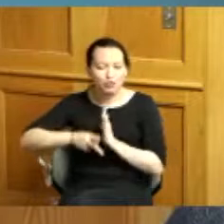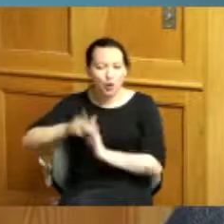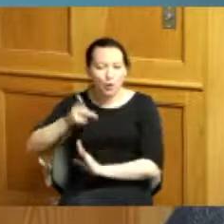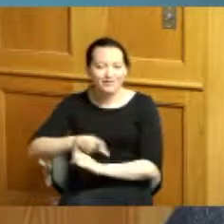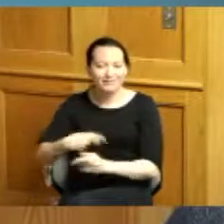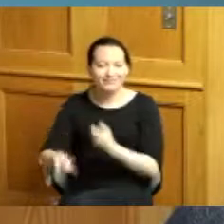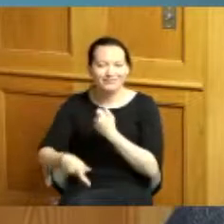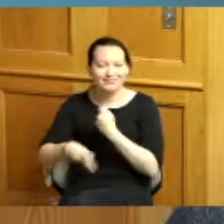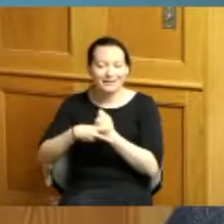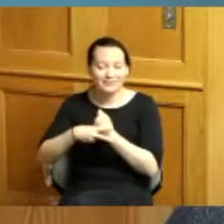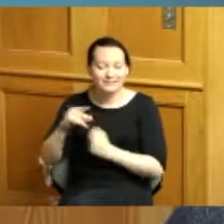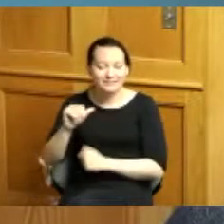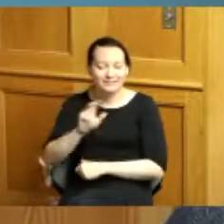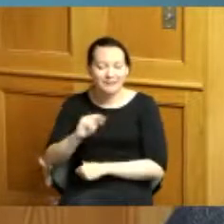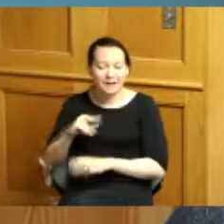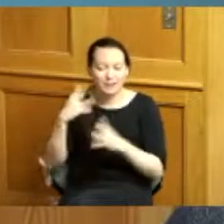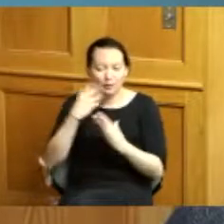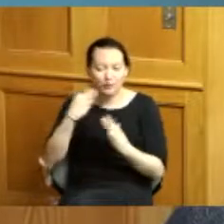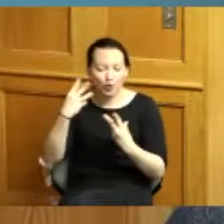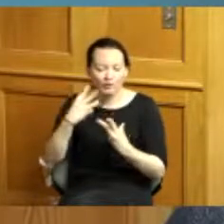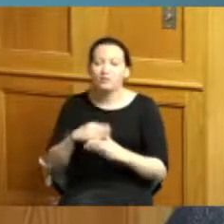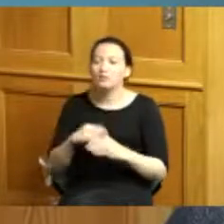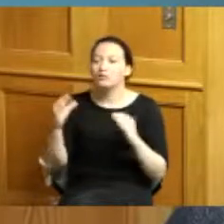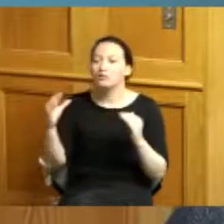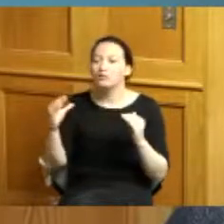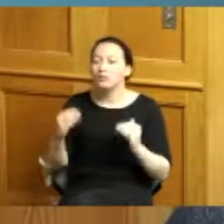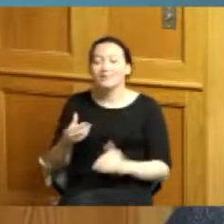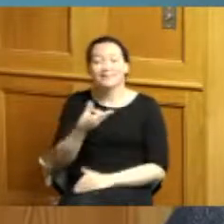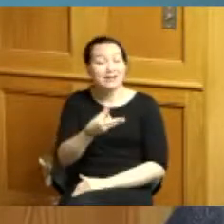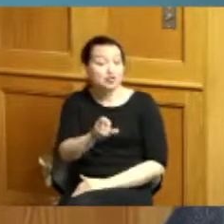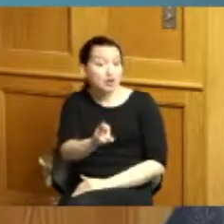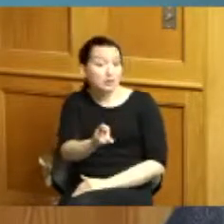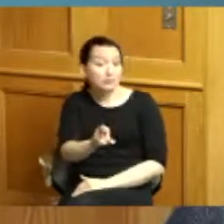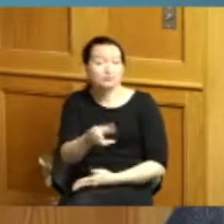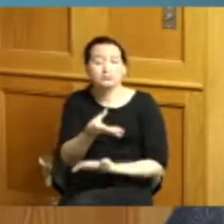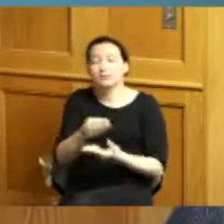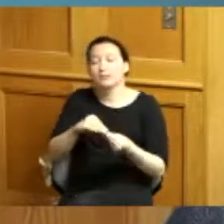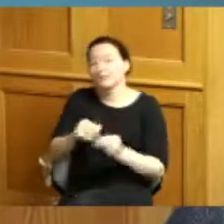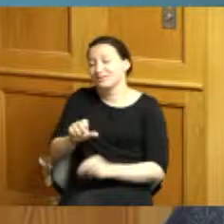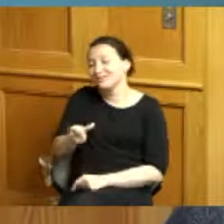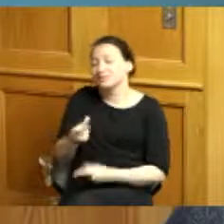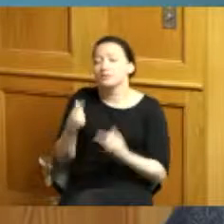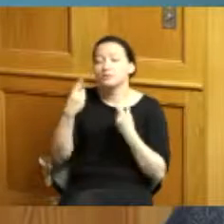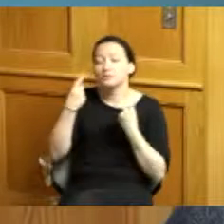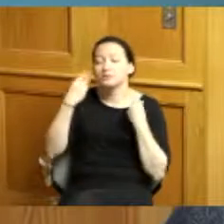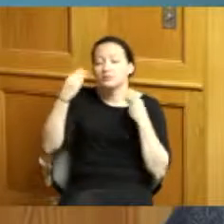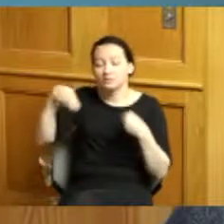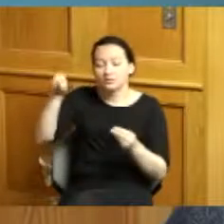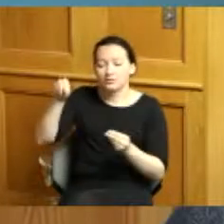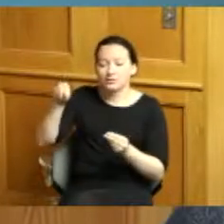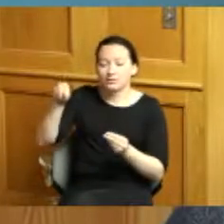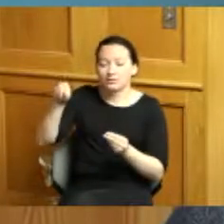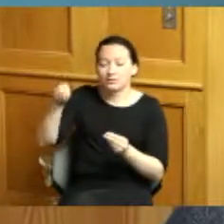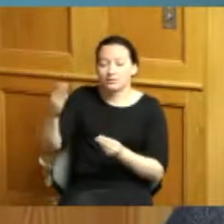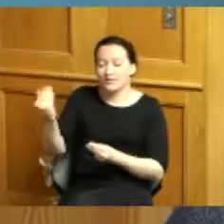Cincinnati beautiful human under Human Resources item number 10 is a resolution giving 15 to 30 day